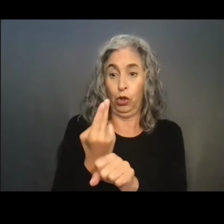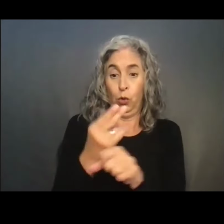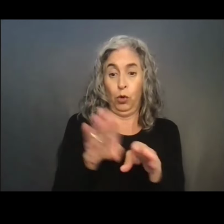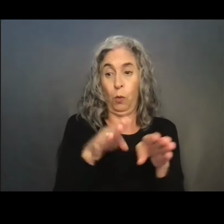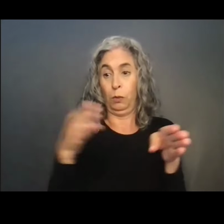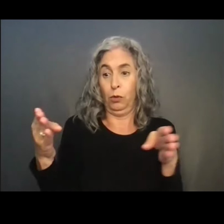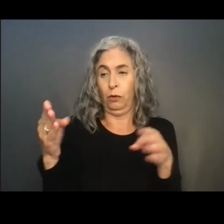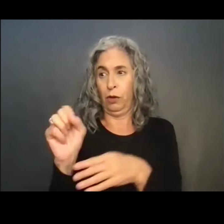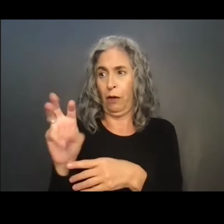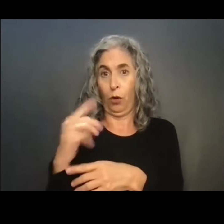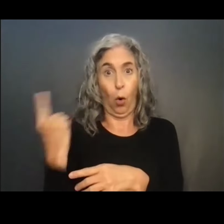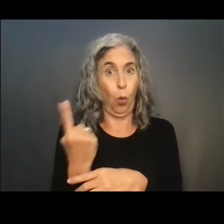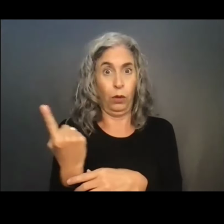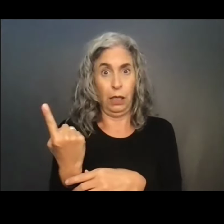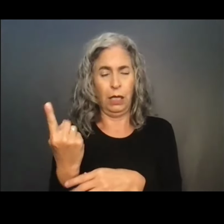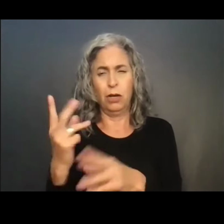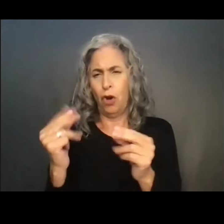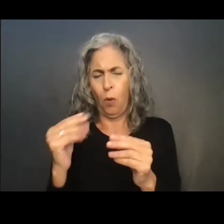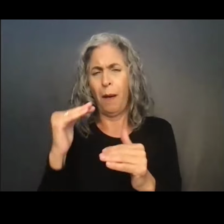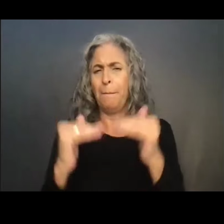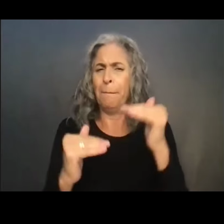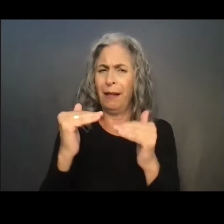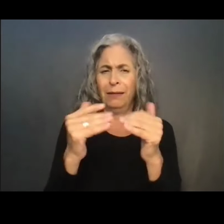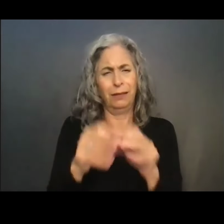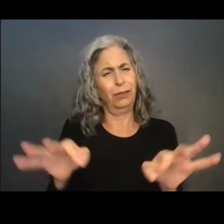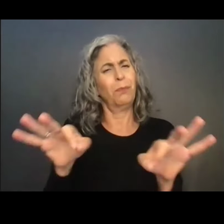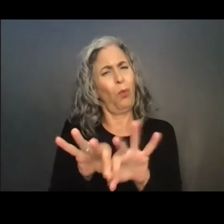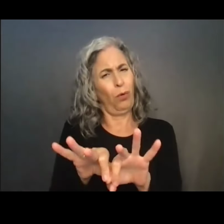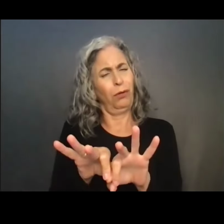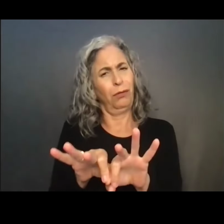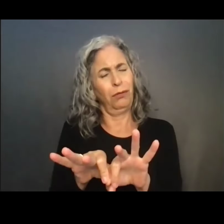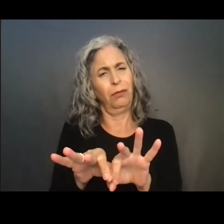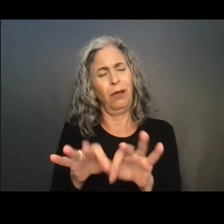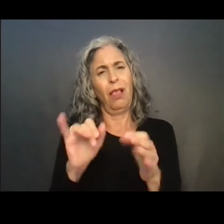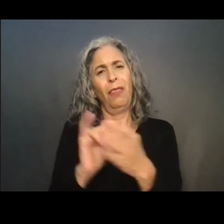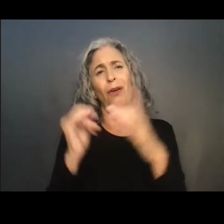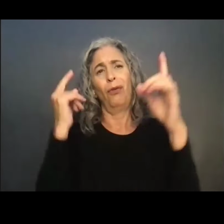there's very important balances to strike and ultimately -- it's a great conversation